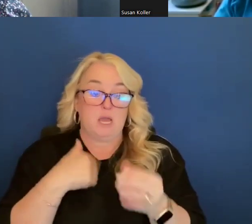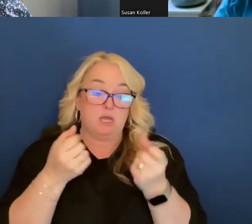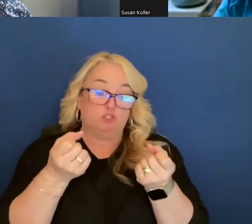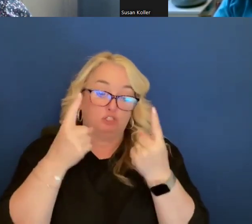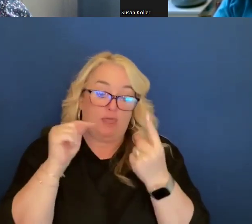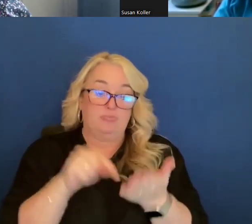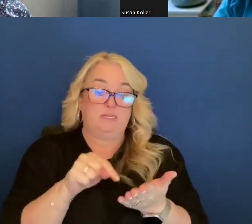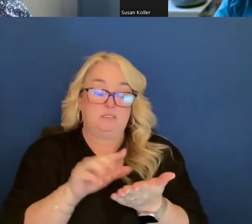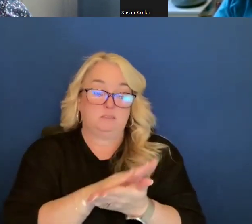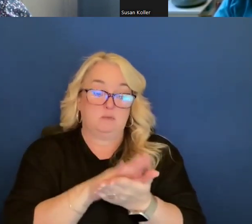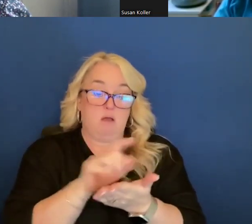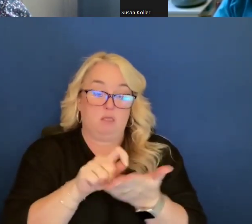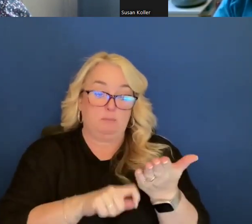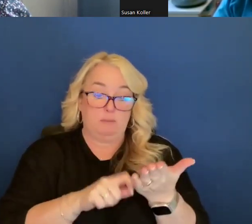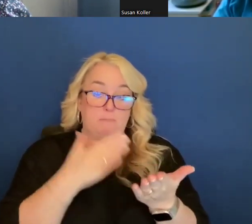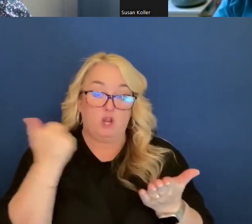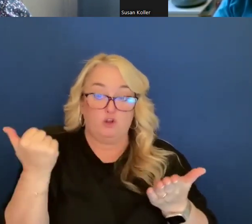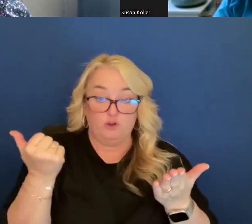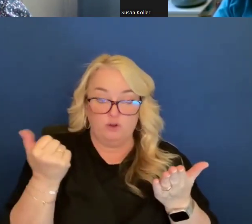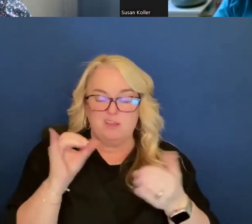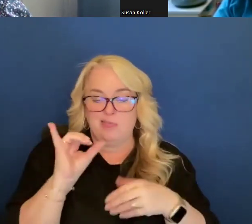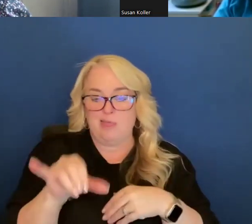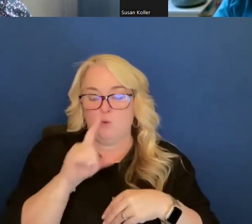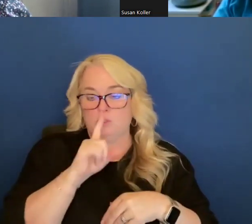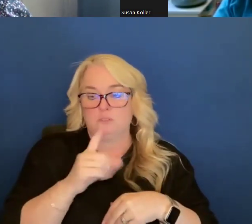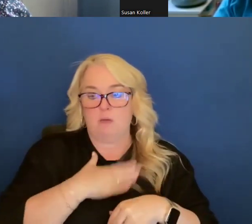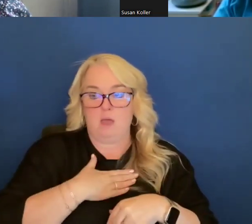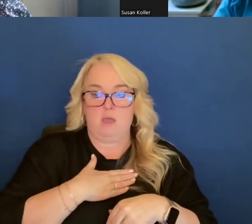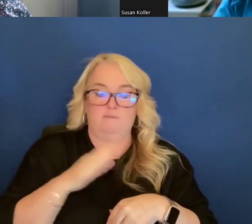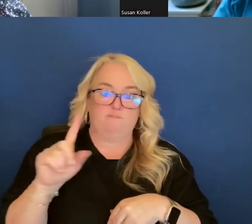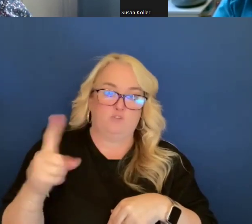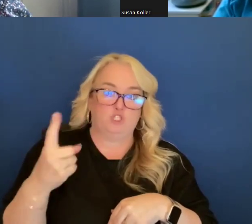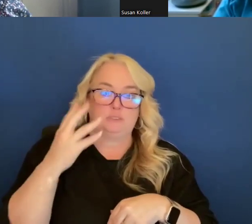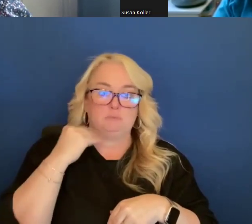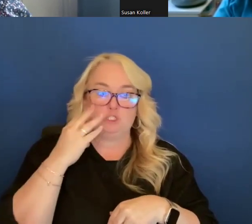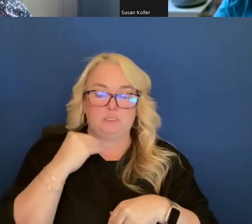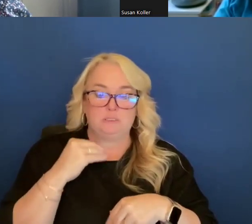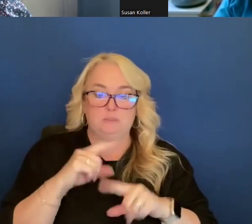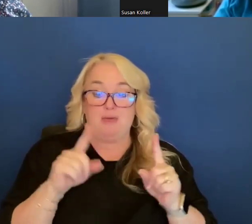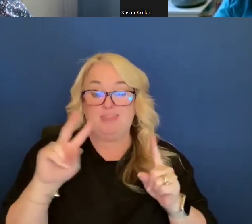So that was my first experience, but like I said, the second time got better.